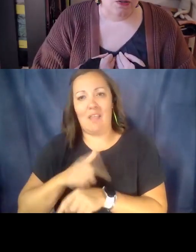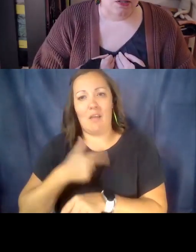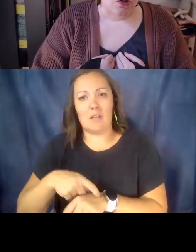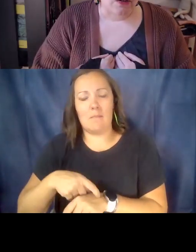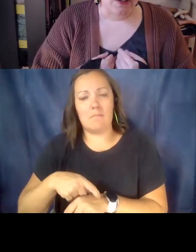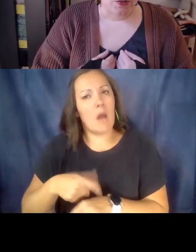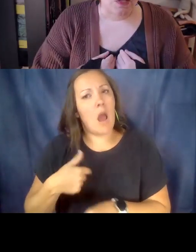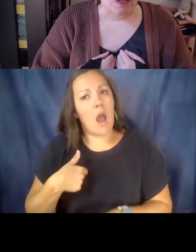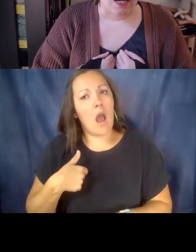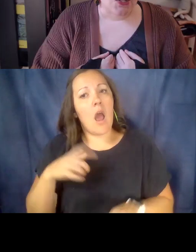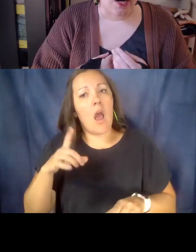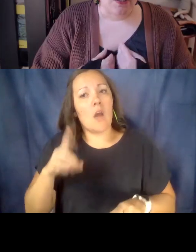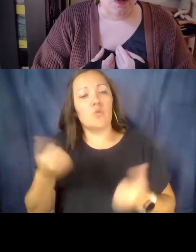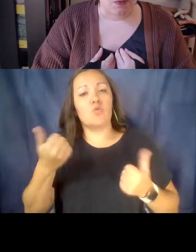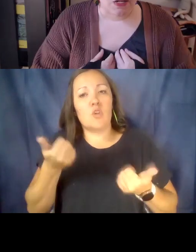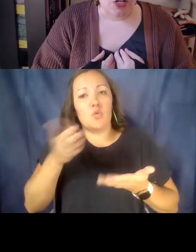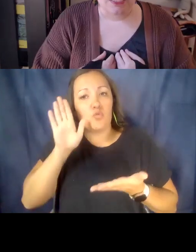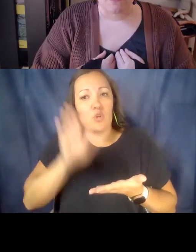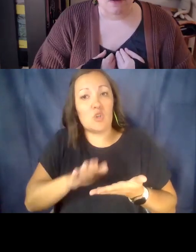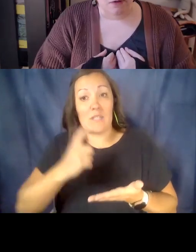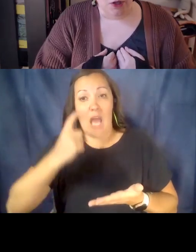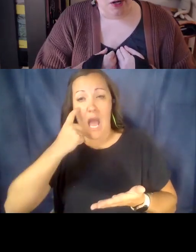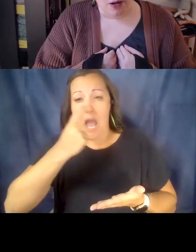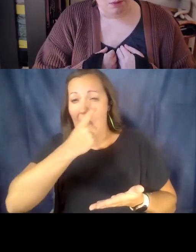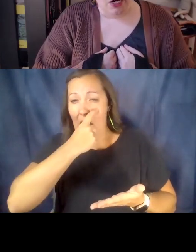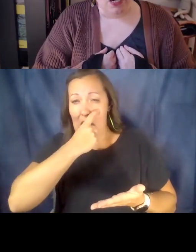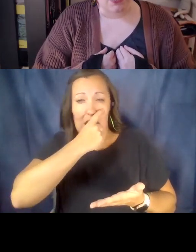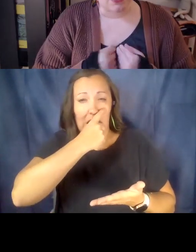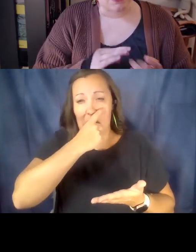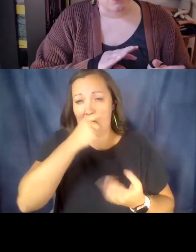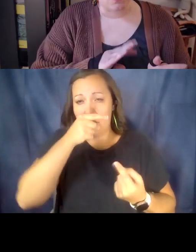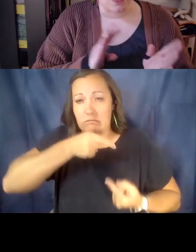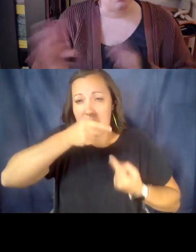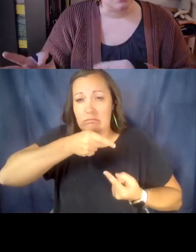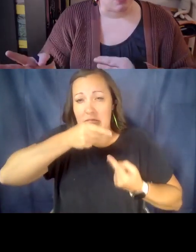to try to reduce eyestrain and my chance of triggering a migraine has a use a red color